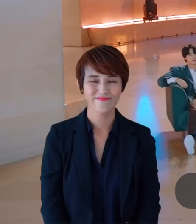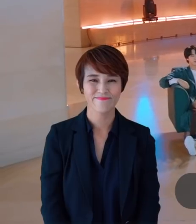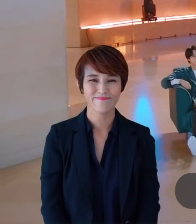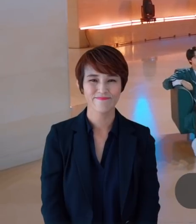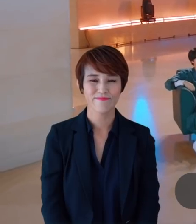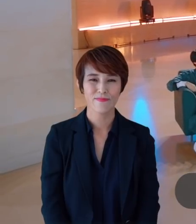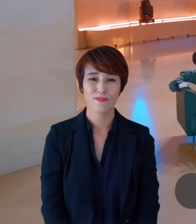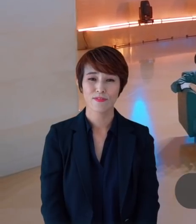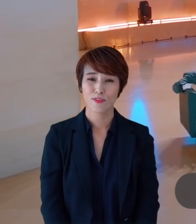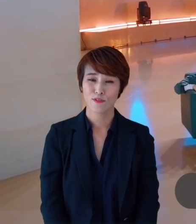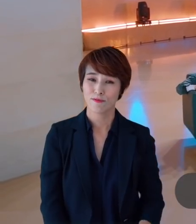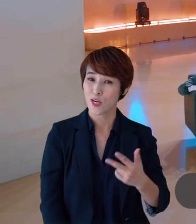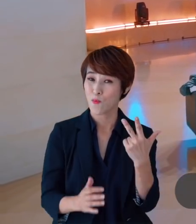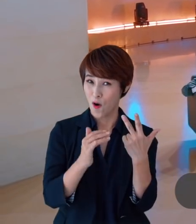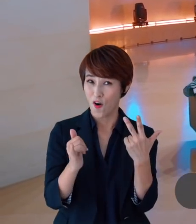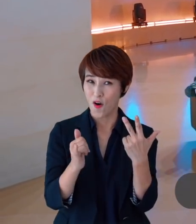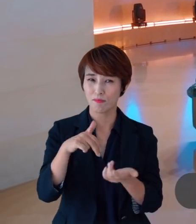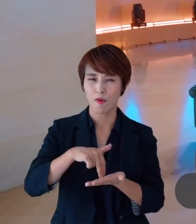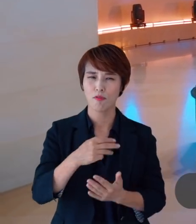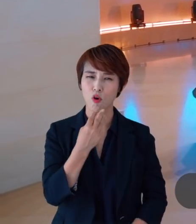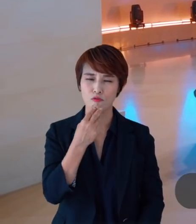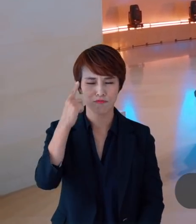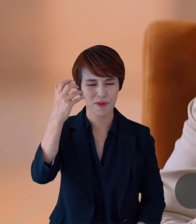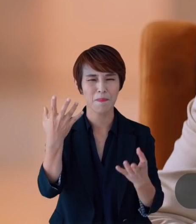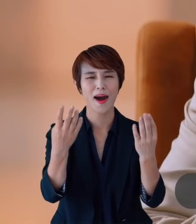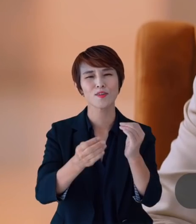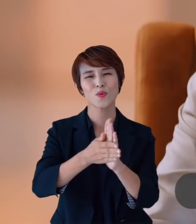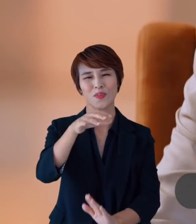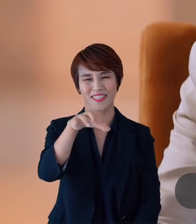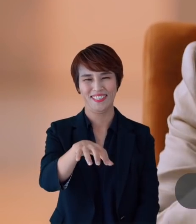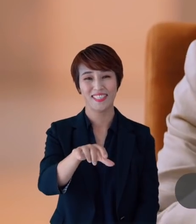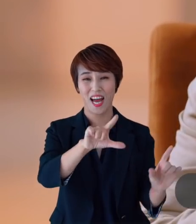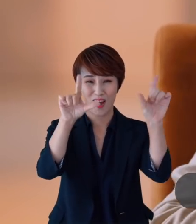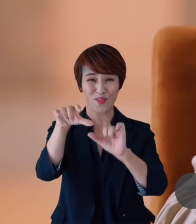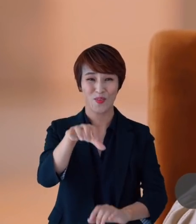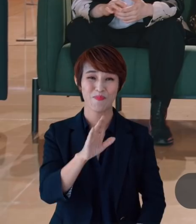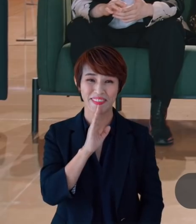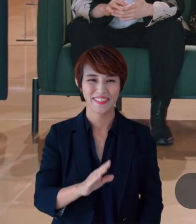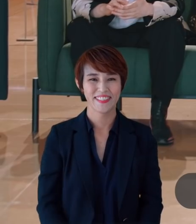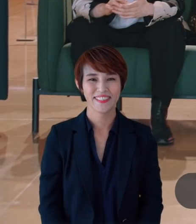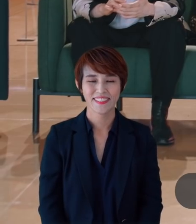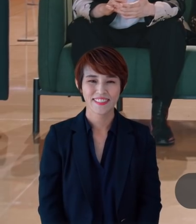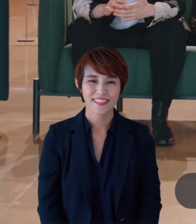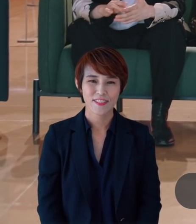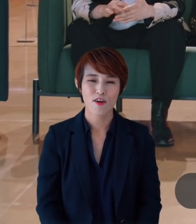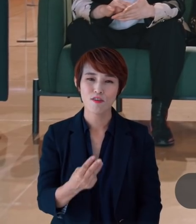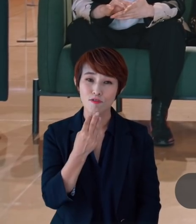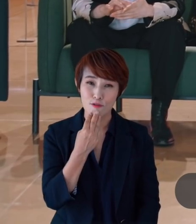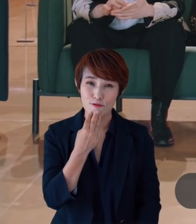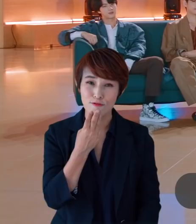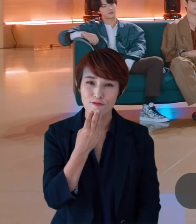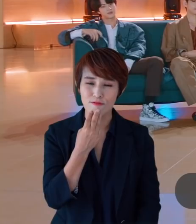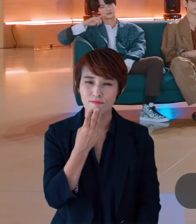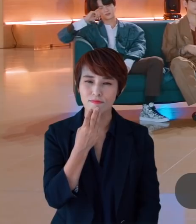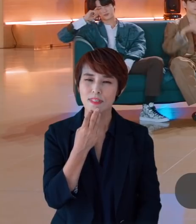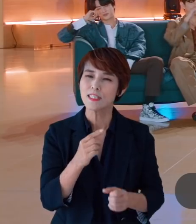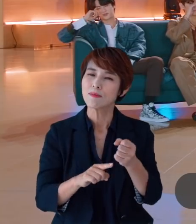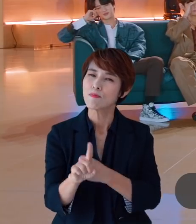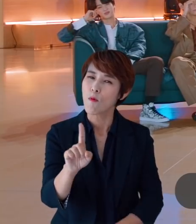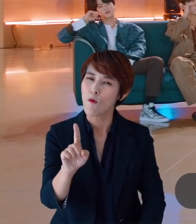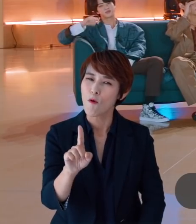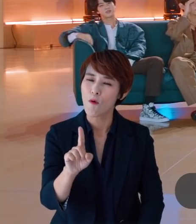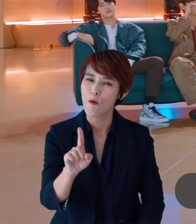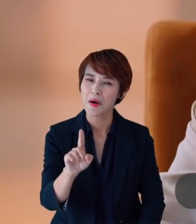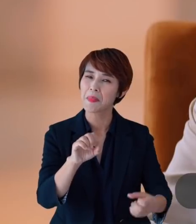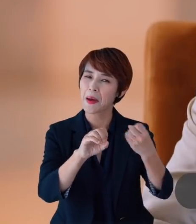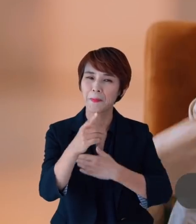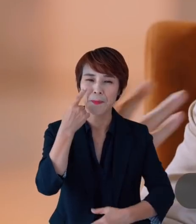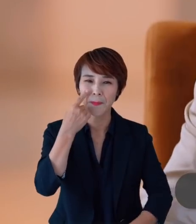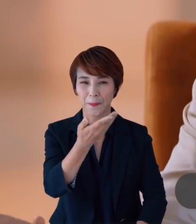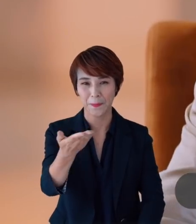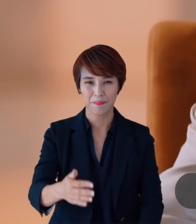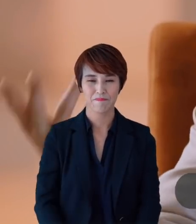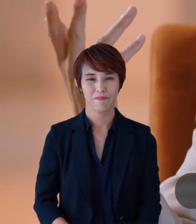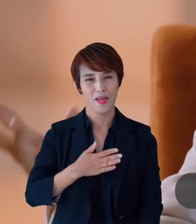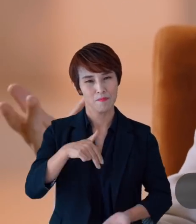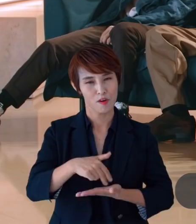All right, as we said before, Seoul is a place full of memories and life. On that note, let’s go around and express what Seoul means to each of us. Simply put, what is Seoul?